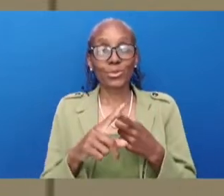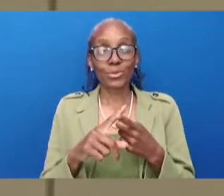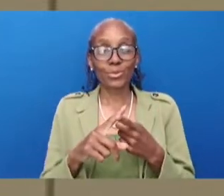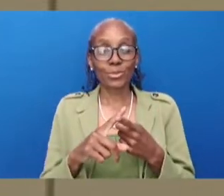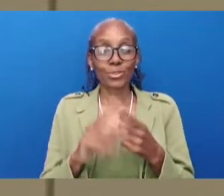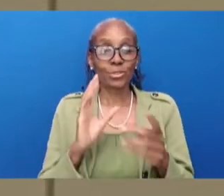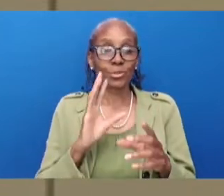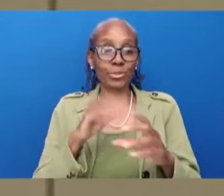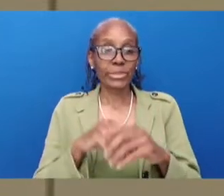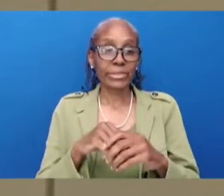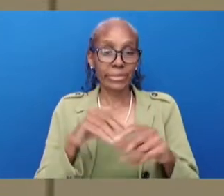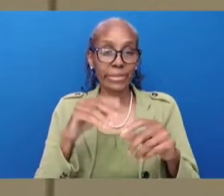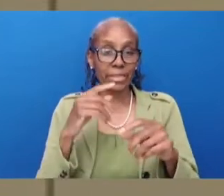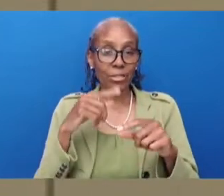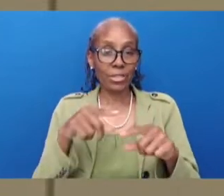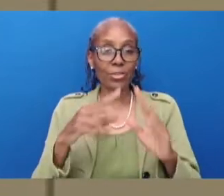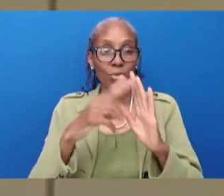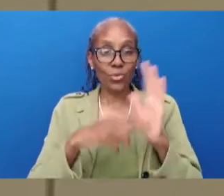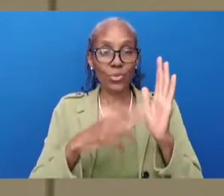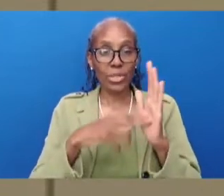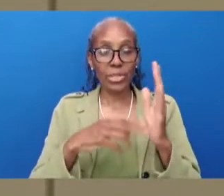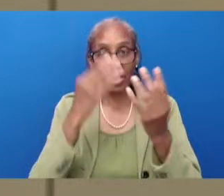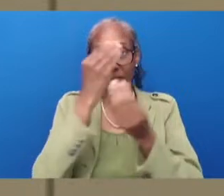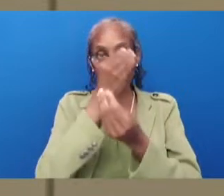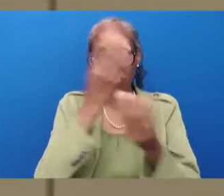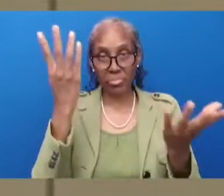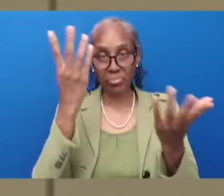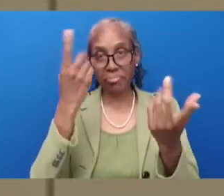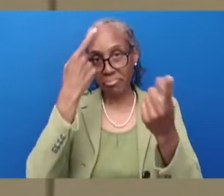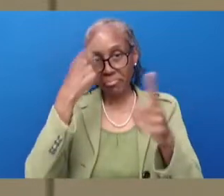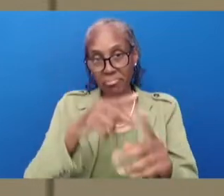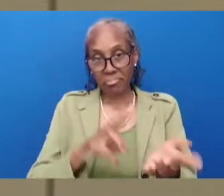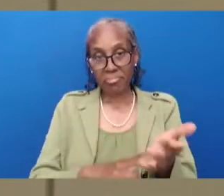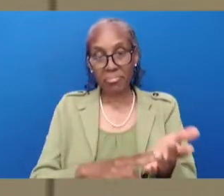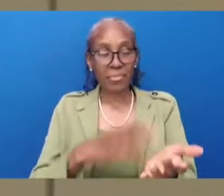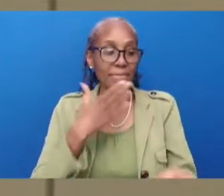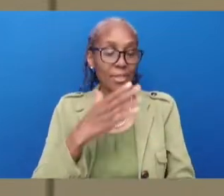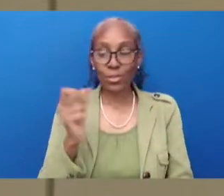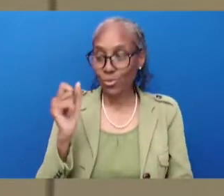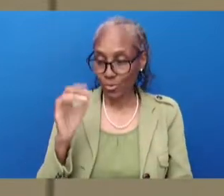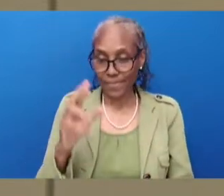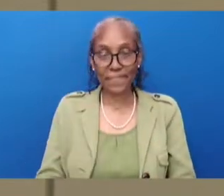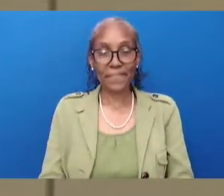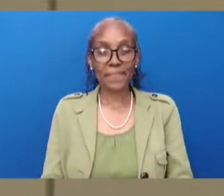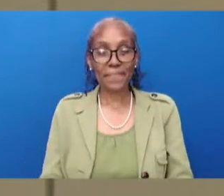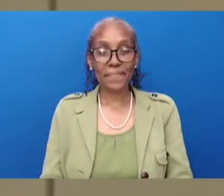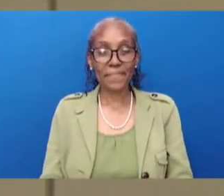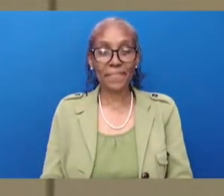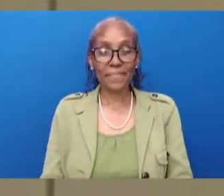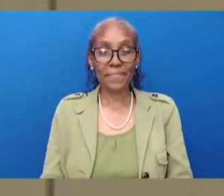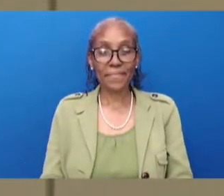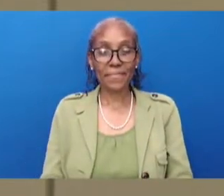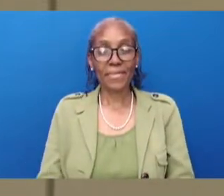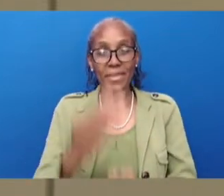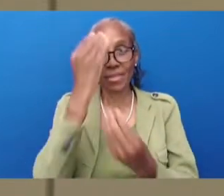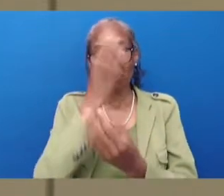THIS BOARD FOR AFFORDING ME THE